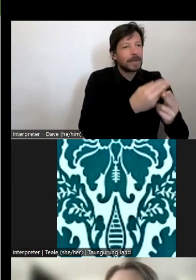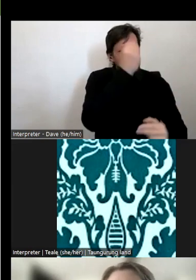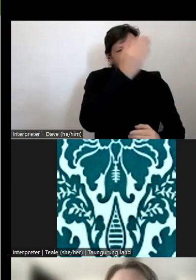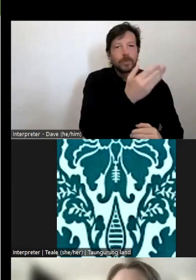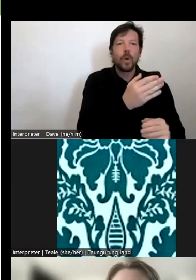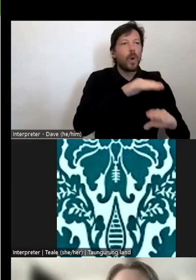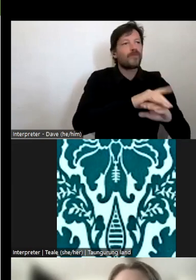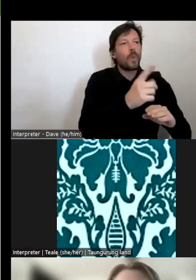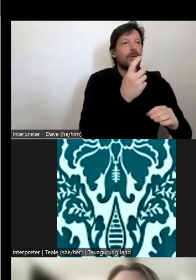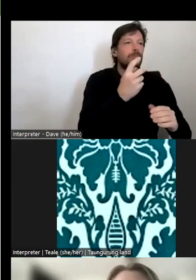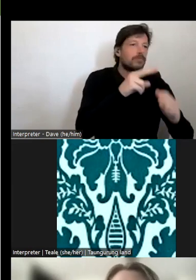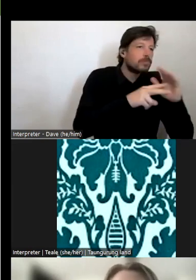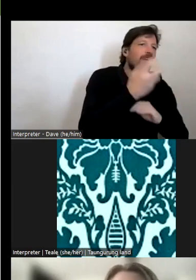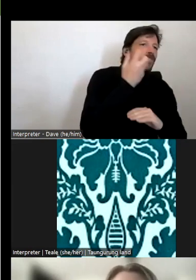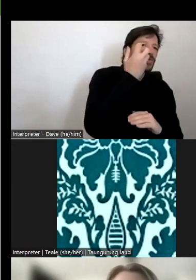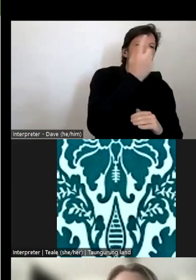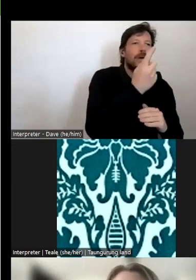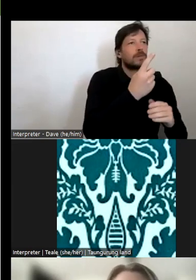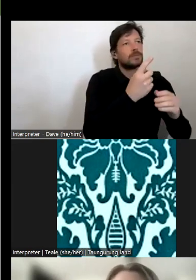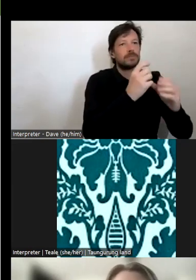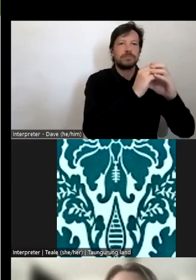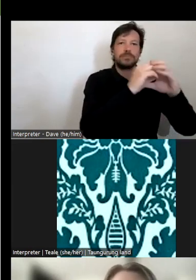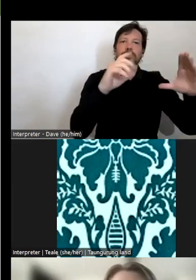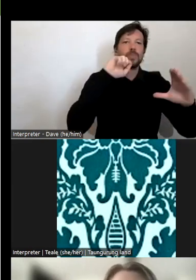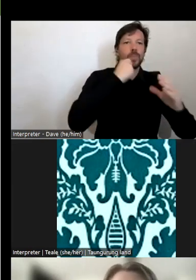and also make decisions about management as well.